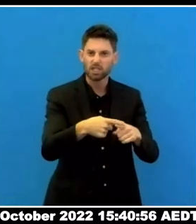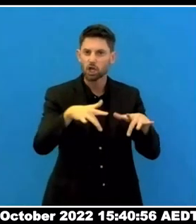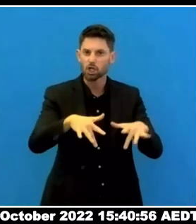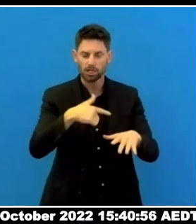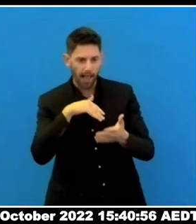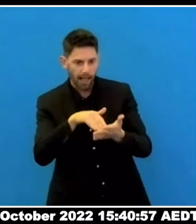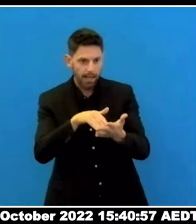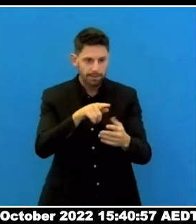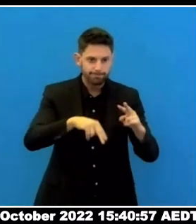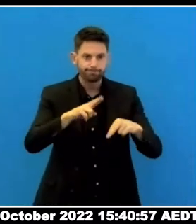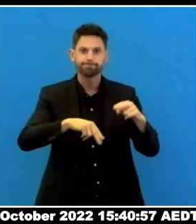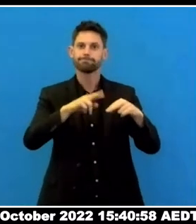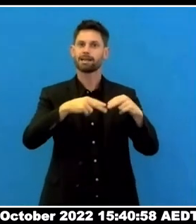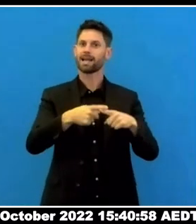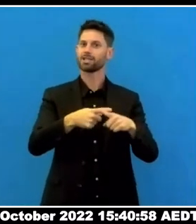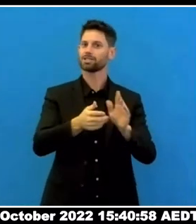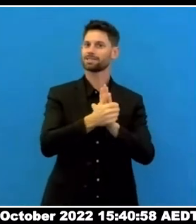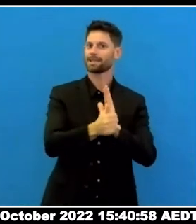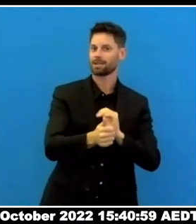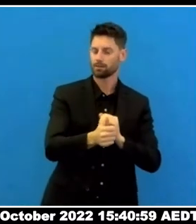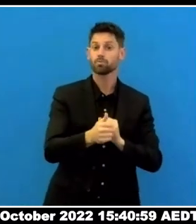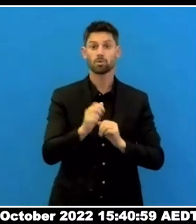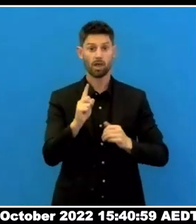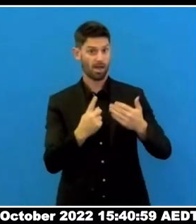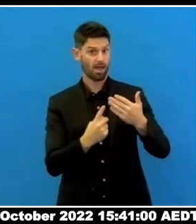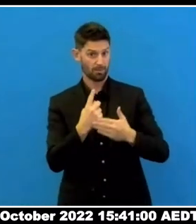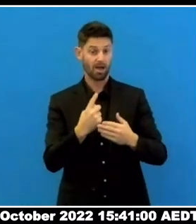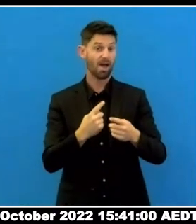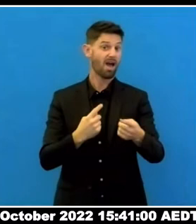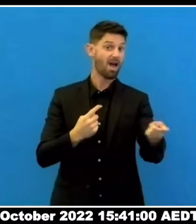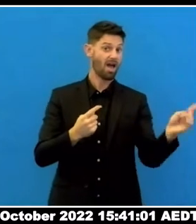What happened is, unfortunately a lot of the EAL students are